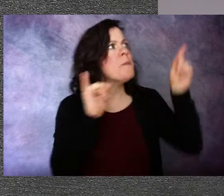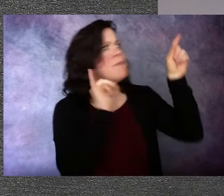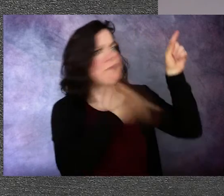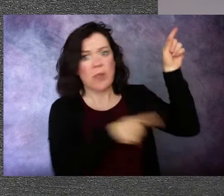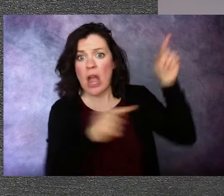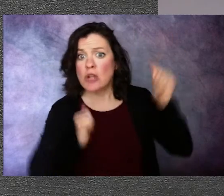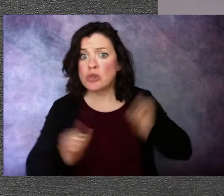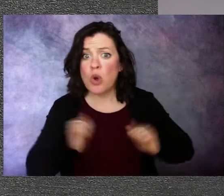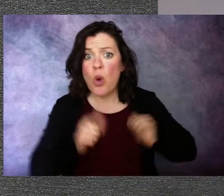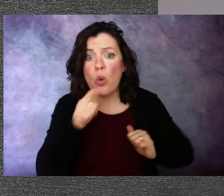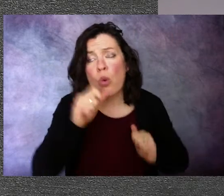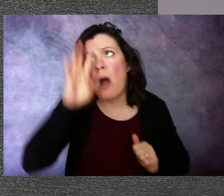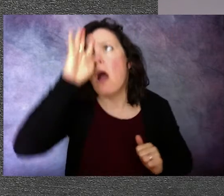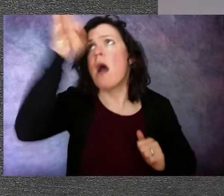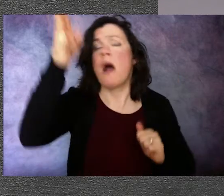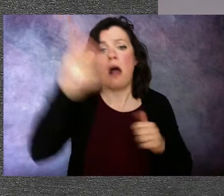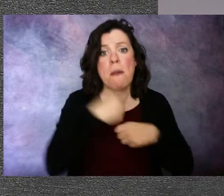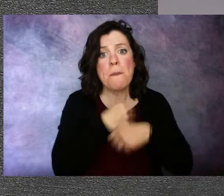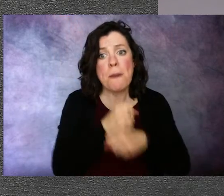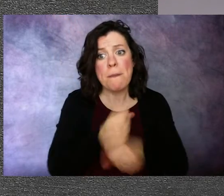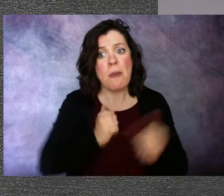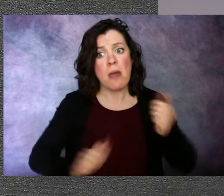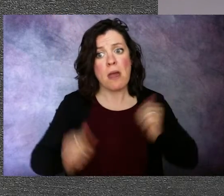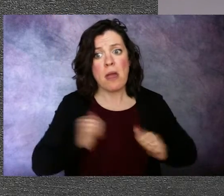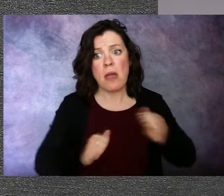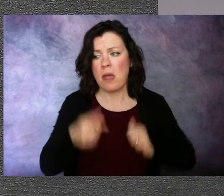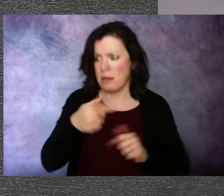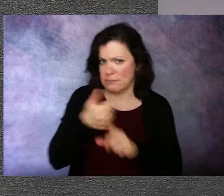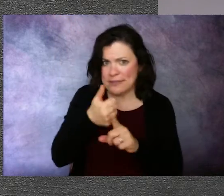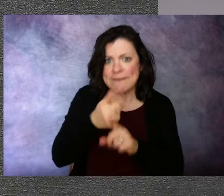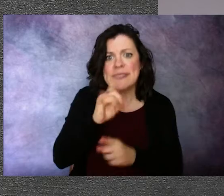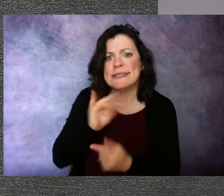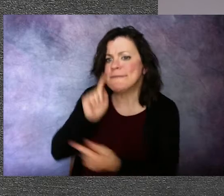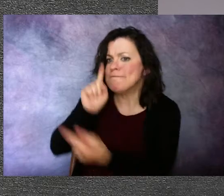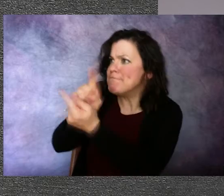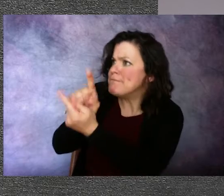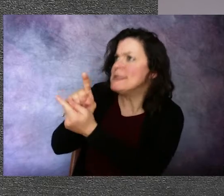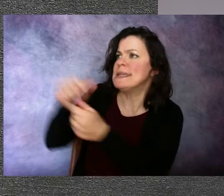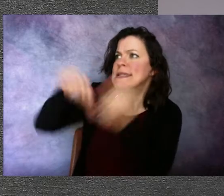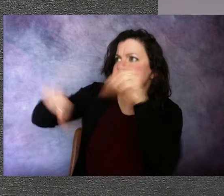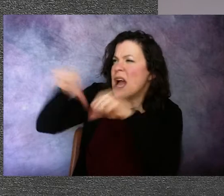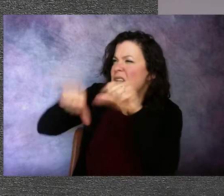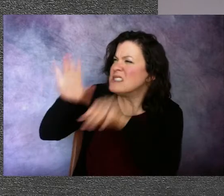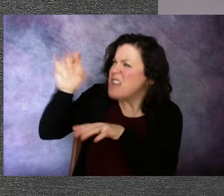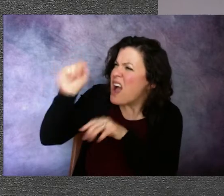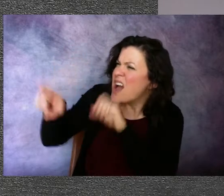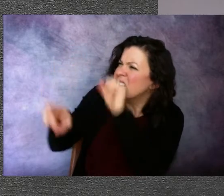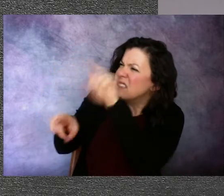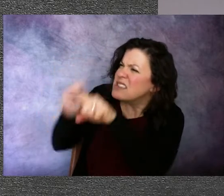actually talk to scientists all about dinosaurs, and we get to learn a lot of fun facts